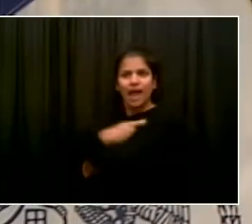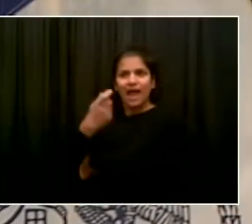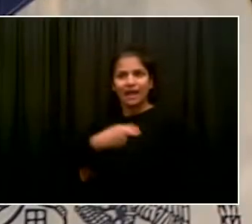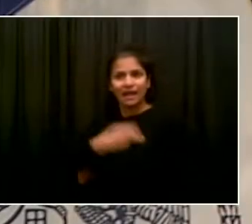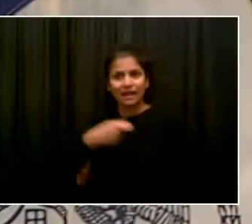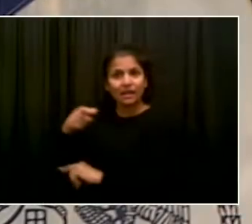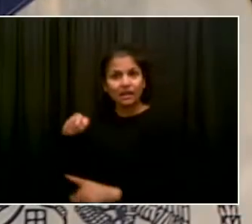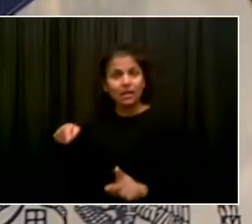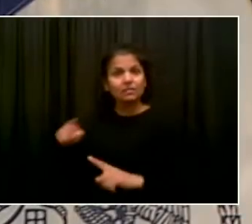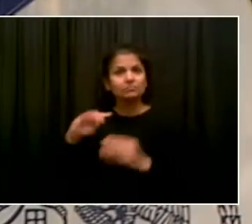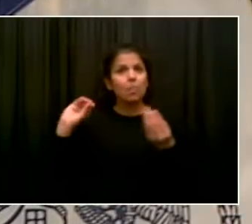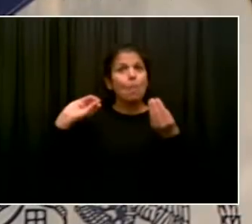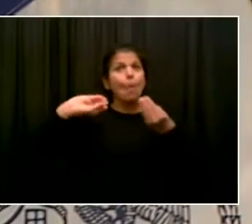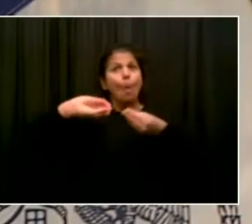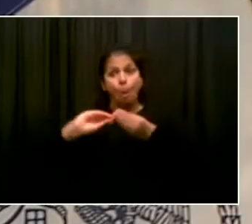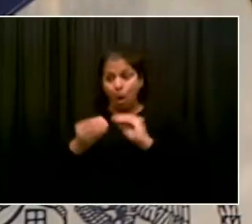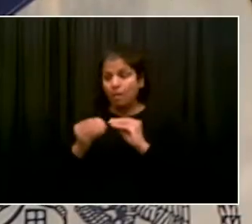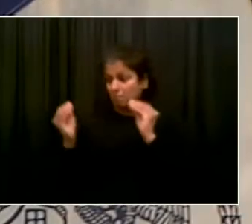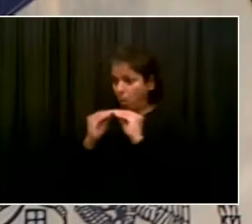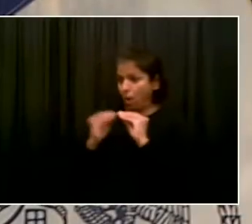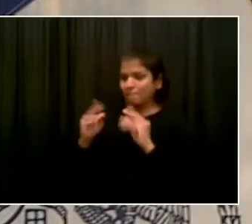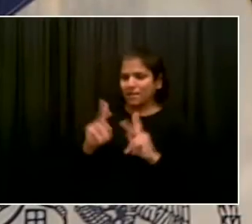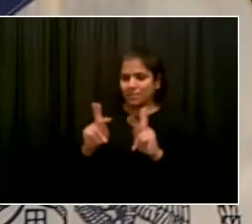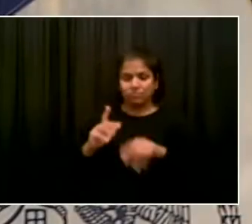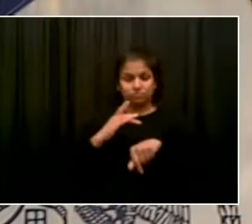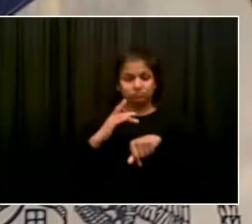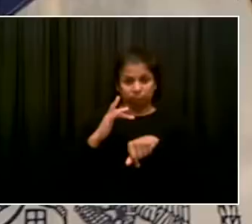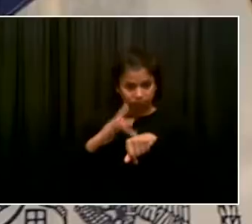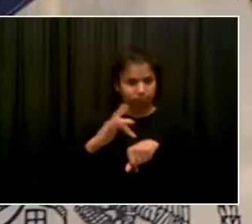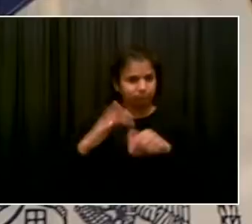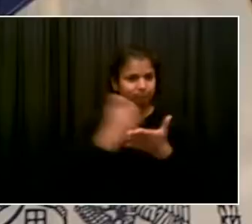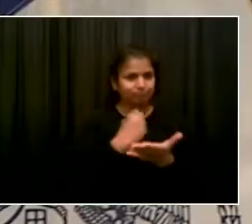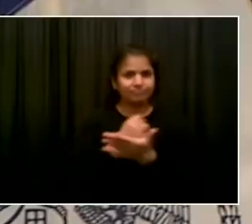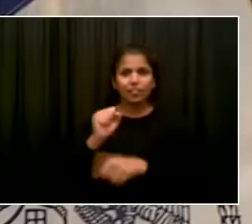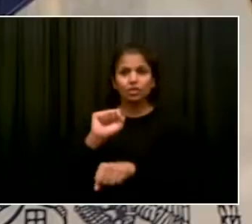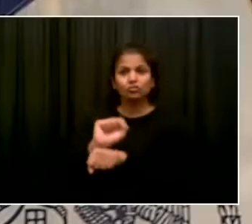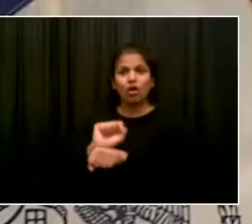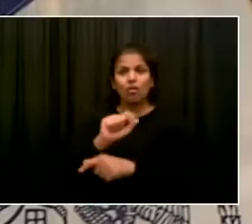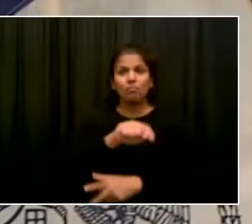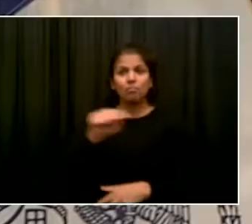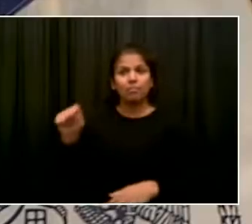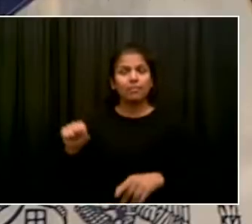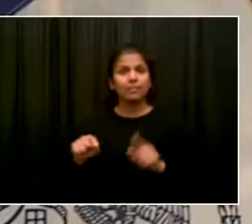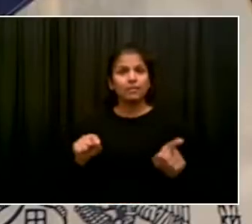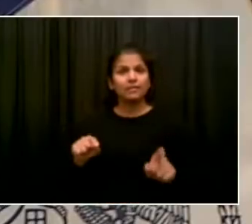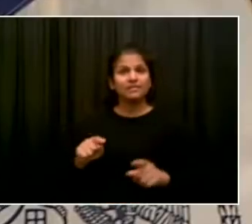THE NATION IN TERMS OF LEVELS OF VACCINATION, EVERYONE OWKNS THIS IS ONE OF THE SAFEST PLACE TO BE, THAT IS